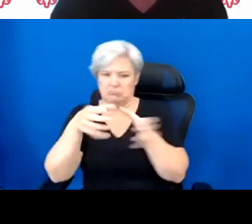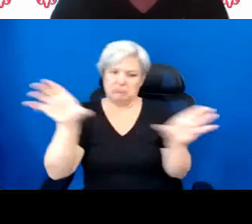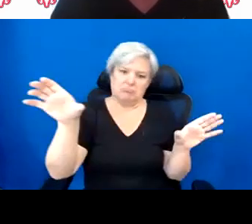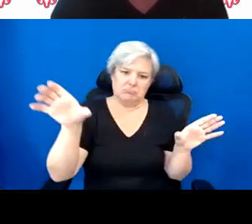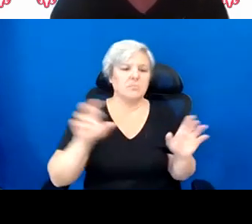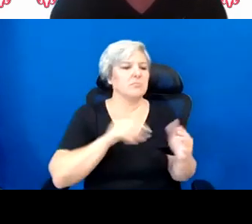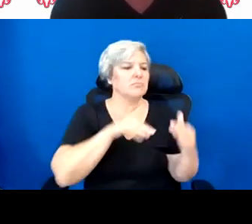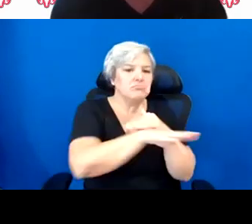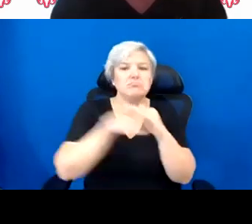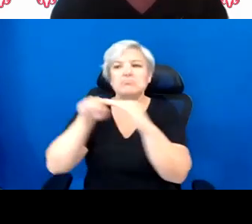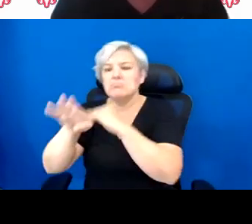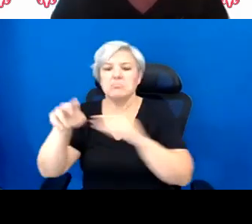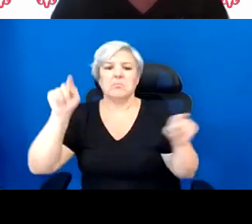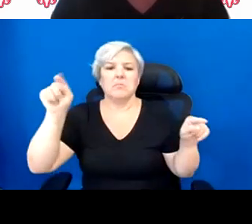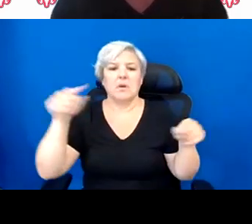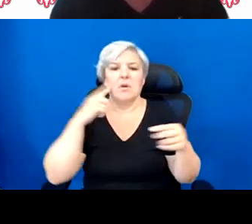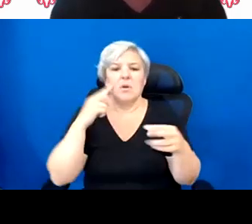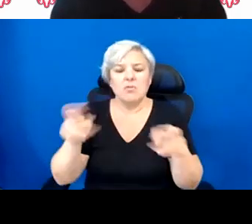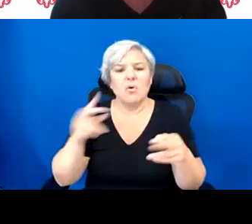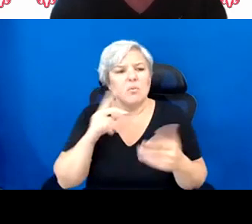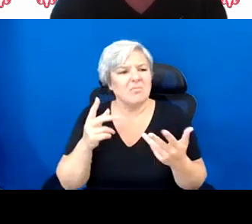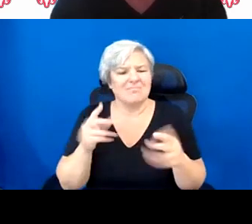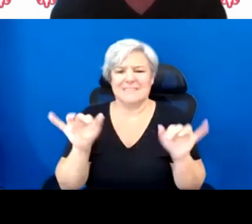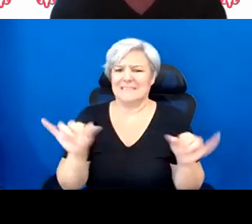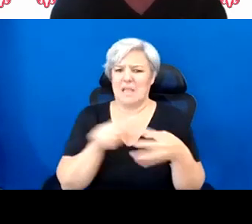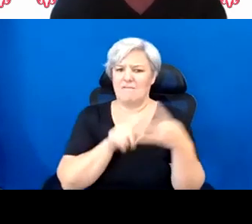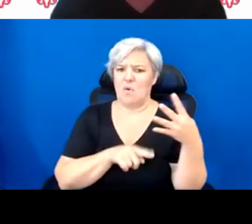And in those rooms, those same four questions that they were answering,